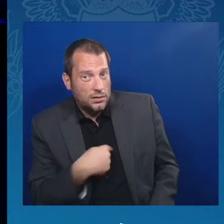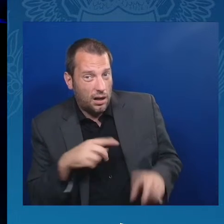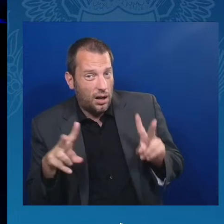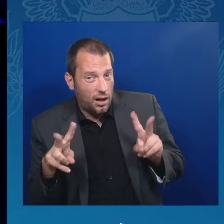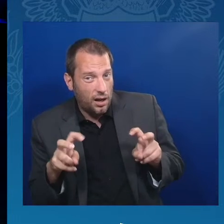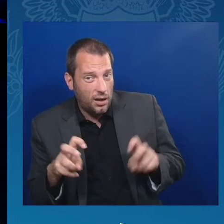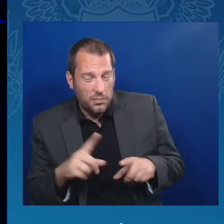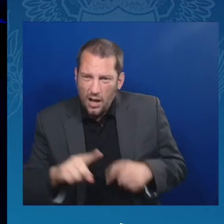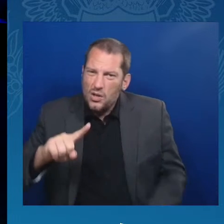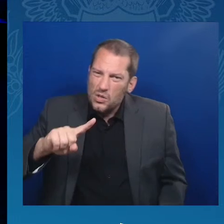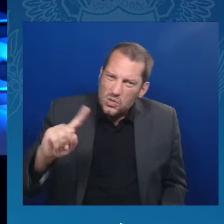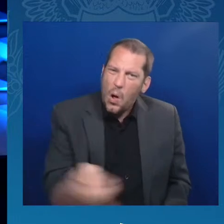I'm sorry.